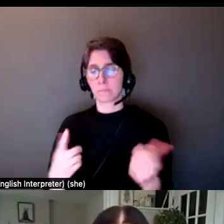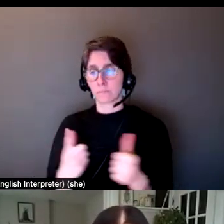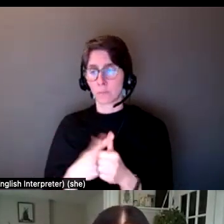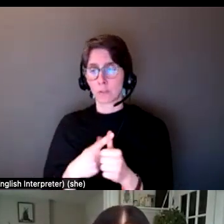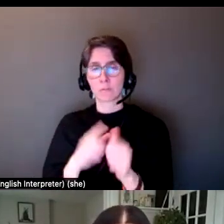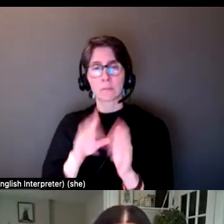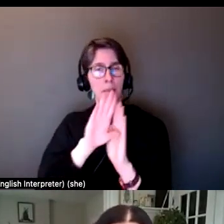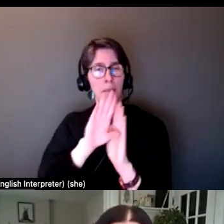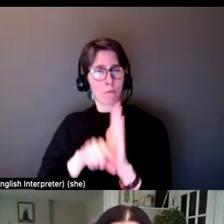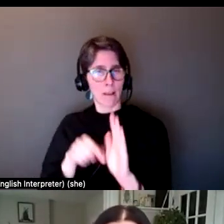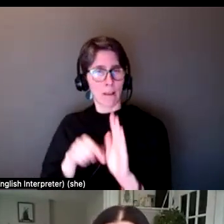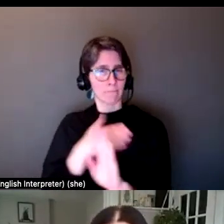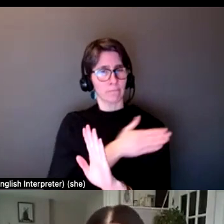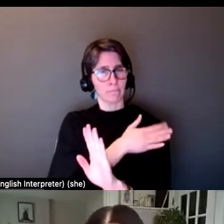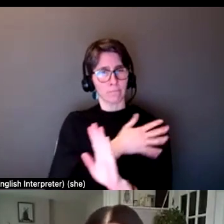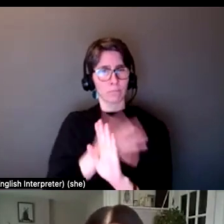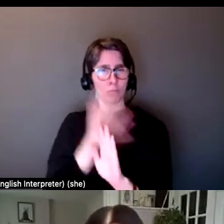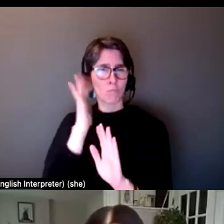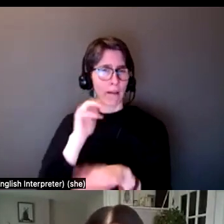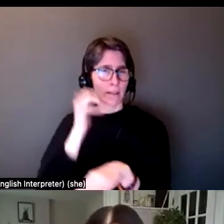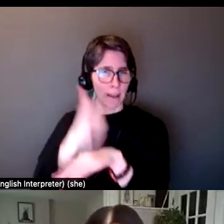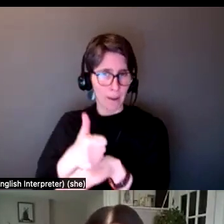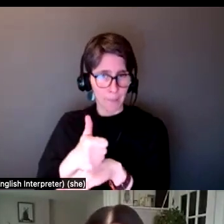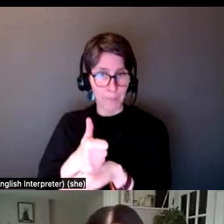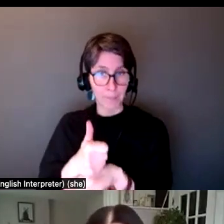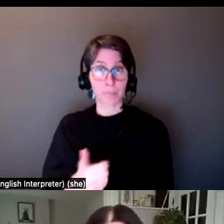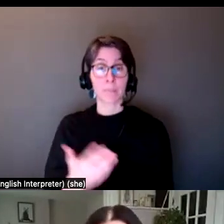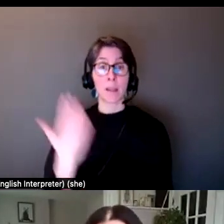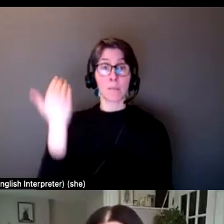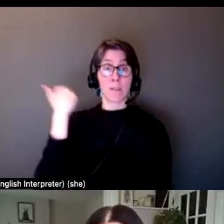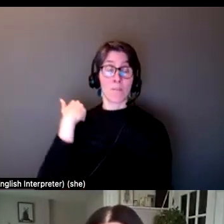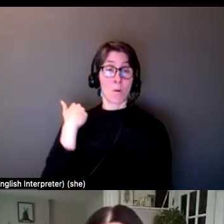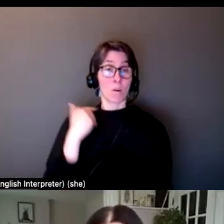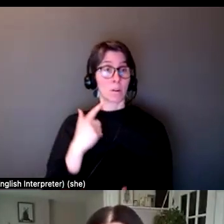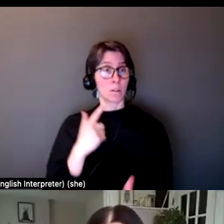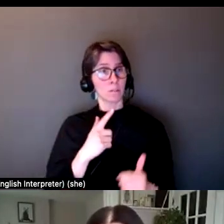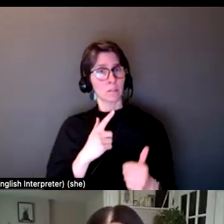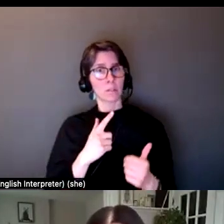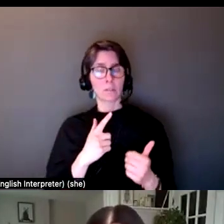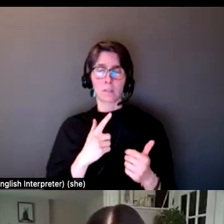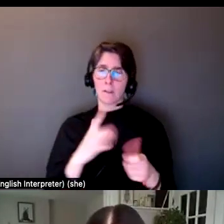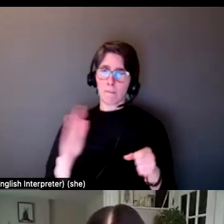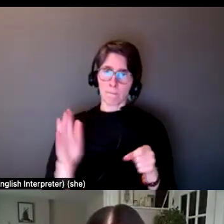came to be. So, the last comprehensive salary survey for our industry was done back in 2018